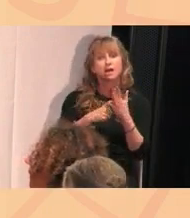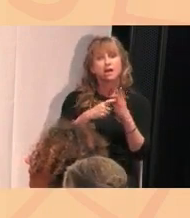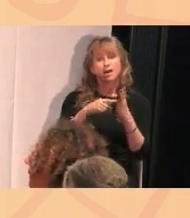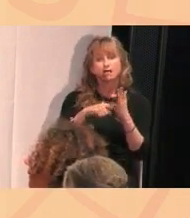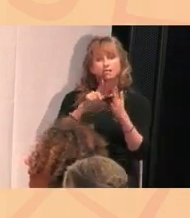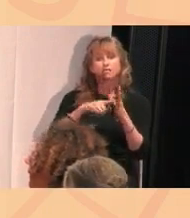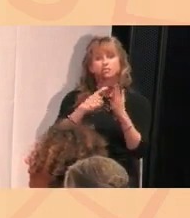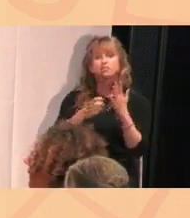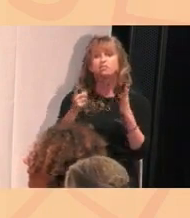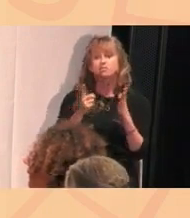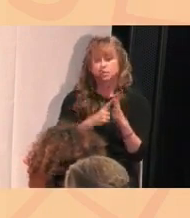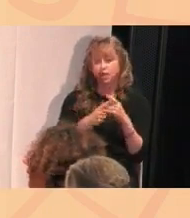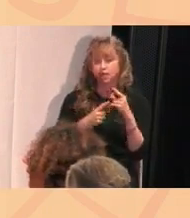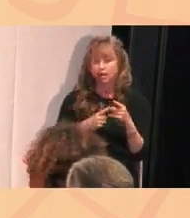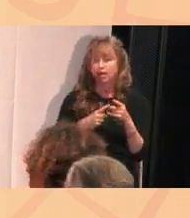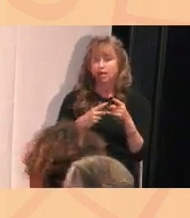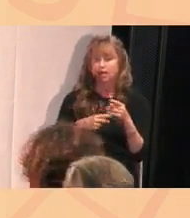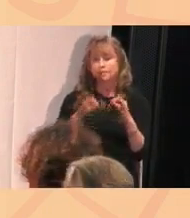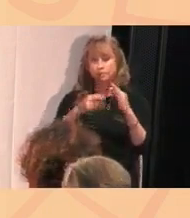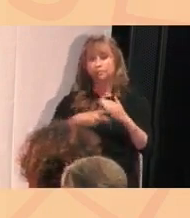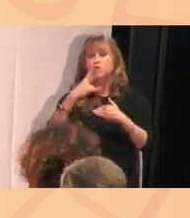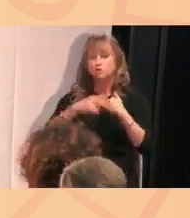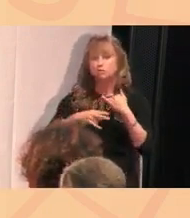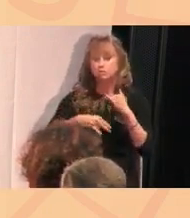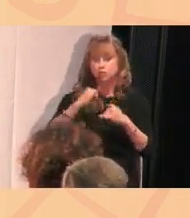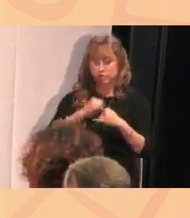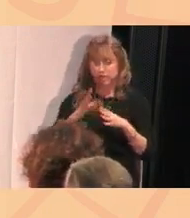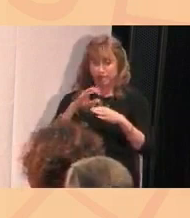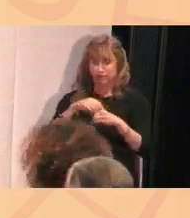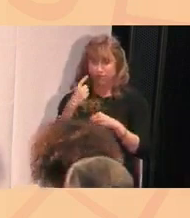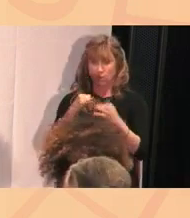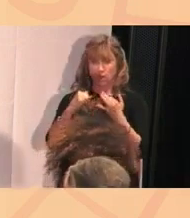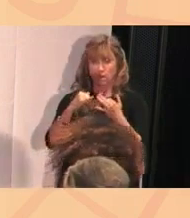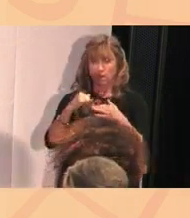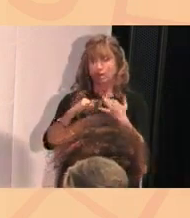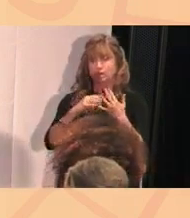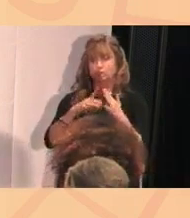So my second question following up is Aratjara Art of the First Australians